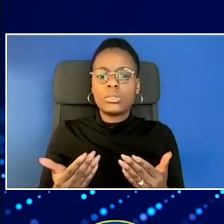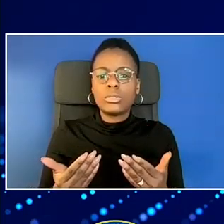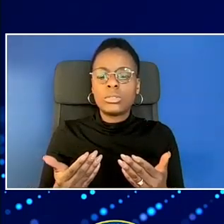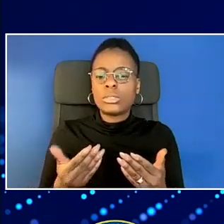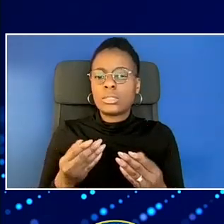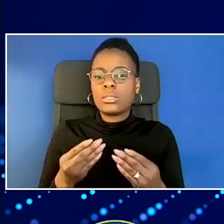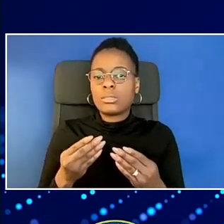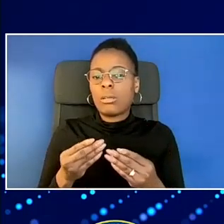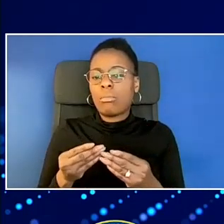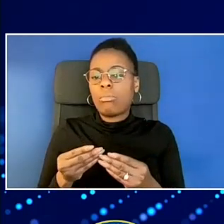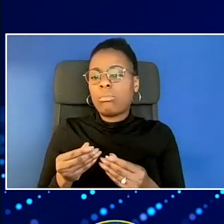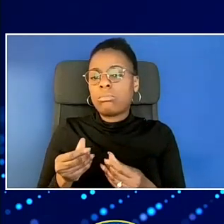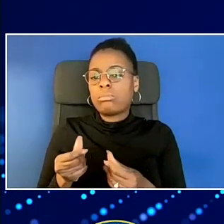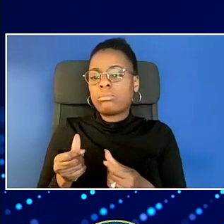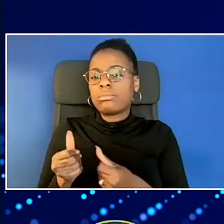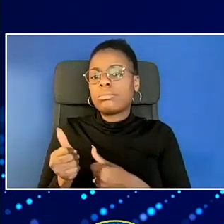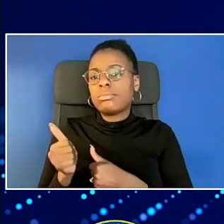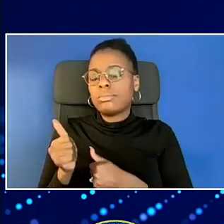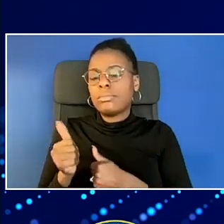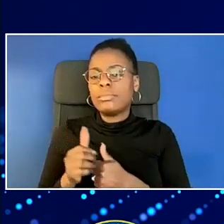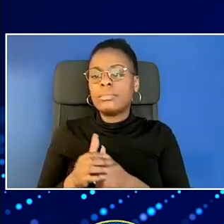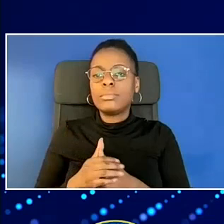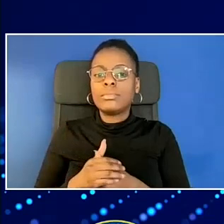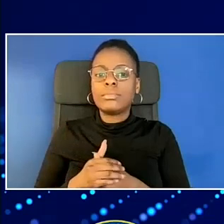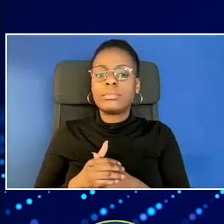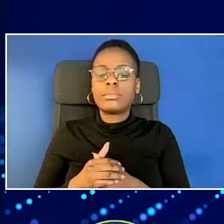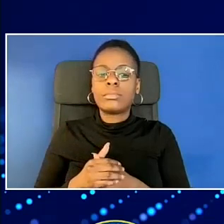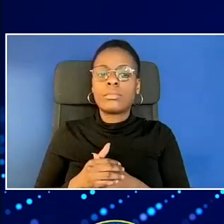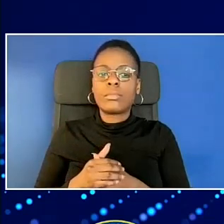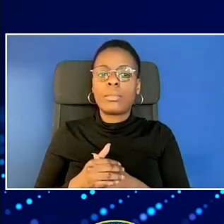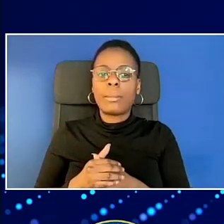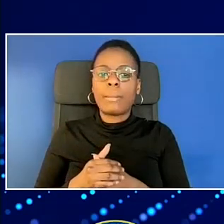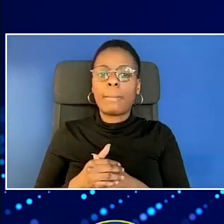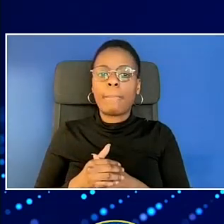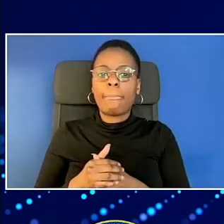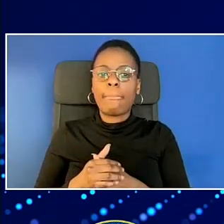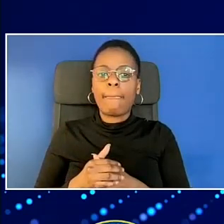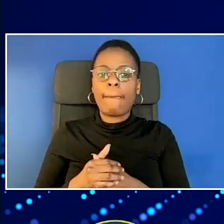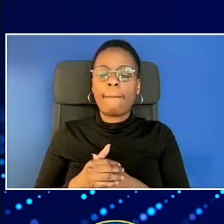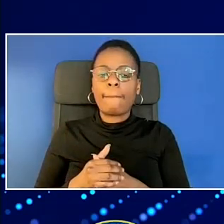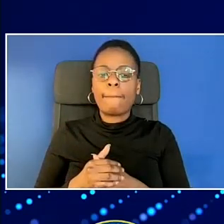I mean, the concept of a number-